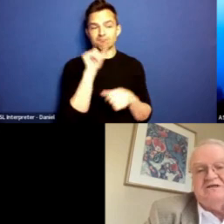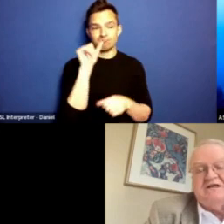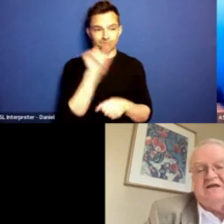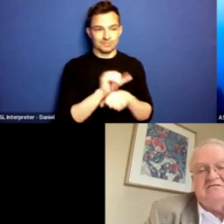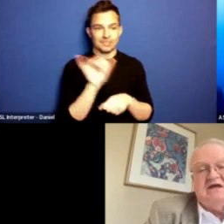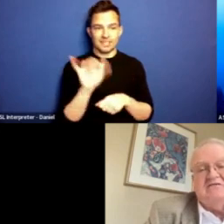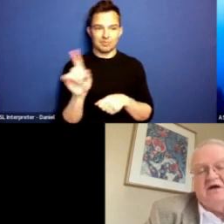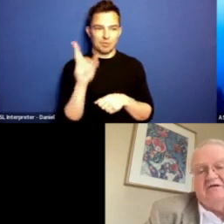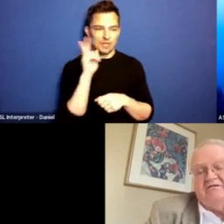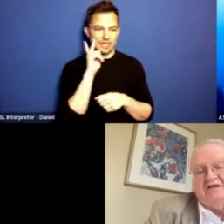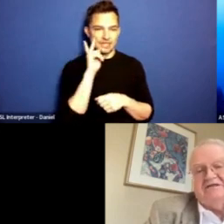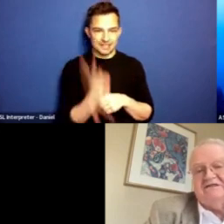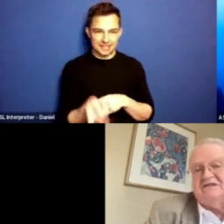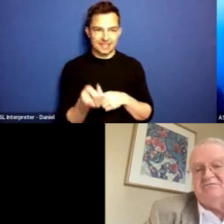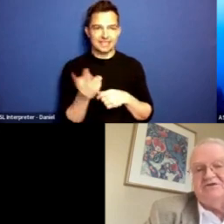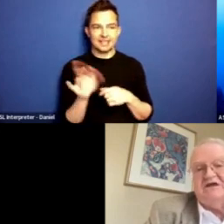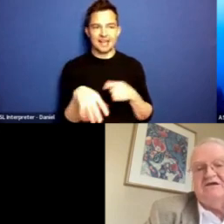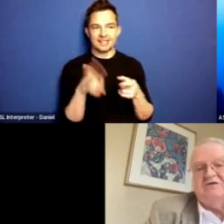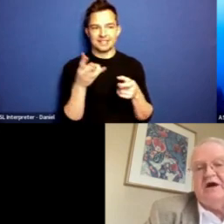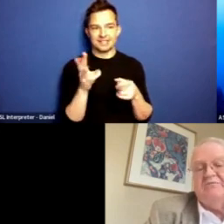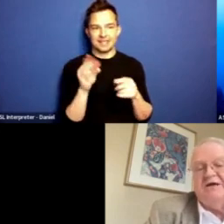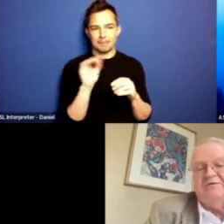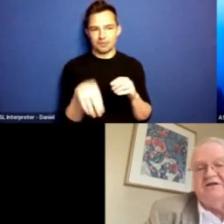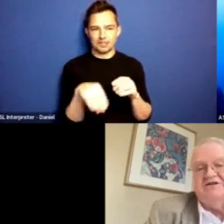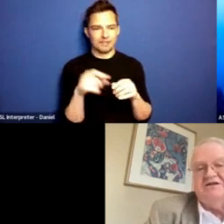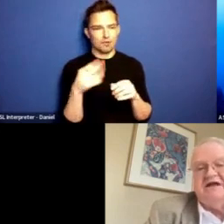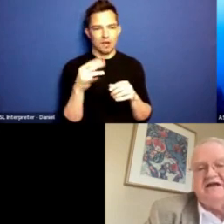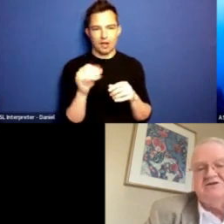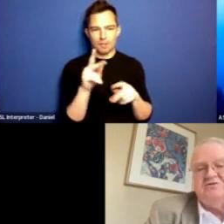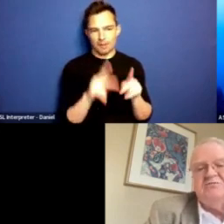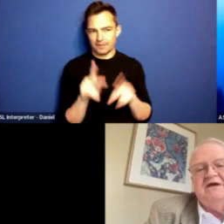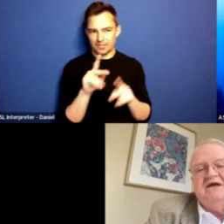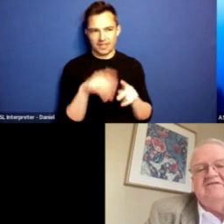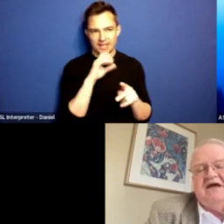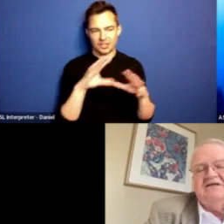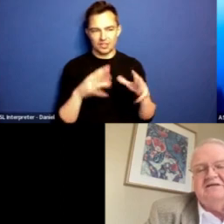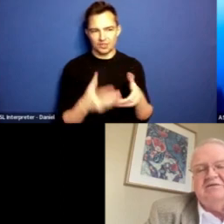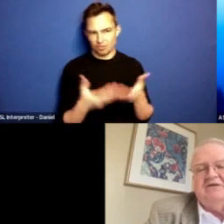we're seeing that while that's 16% of the Ohio population in that age group have had a TBI